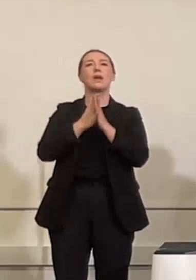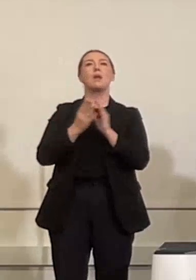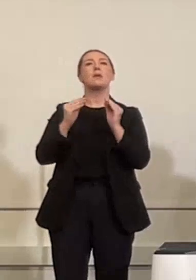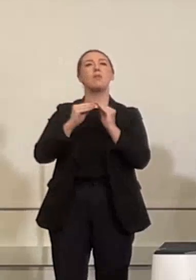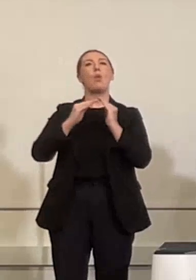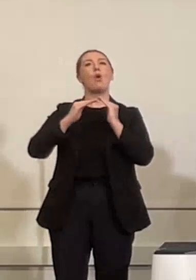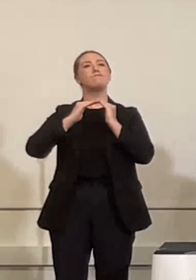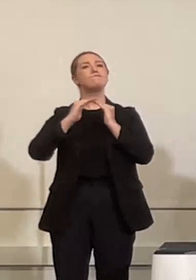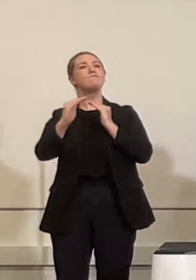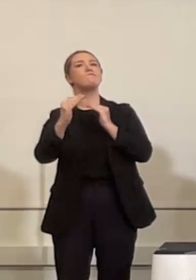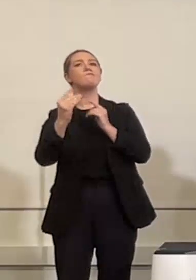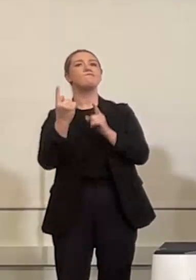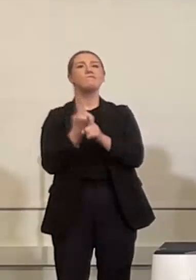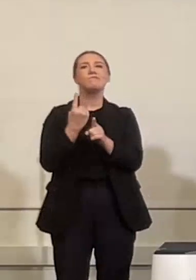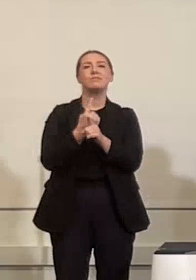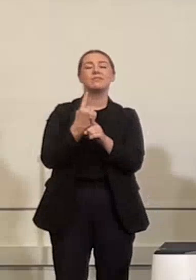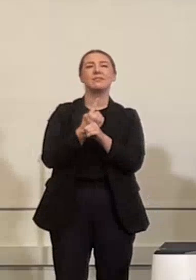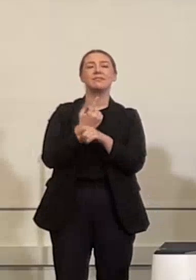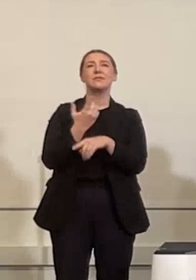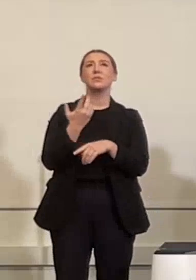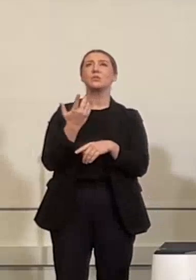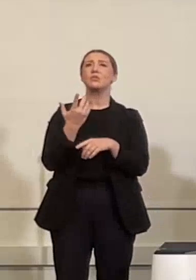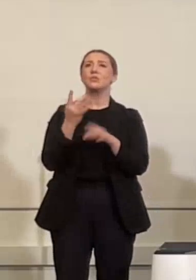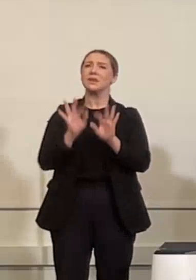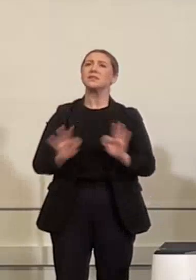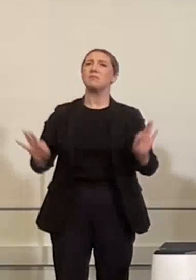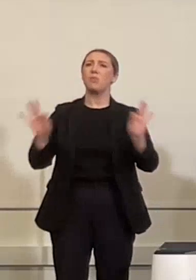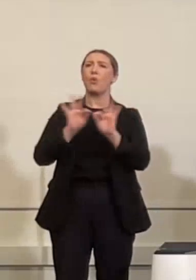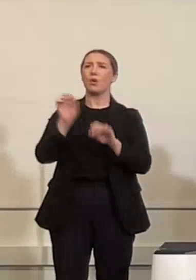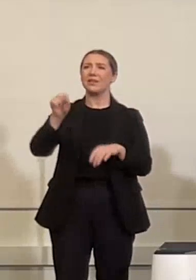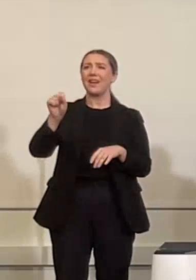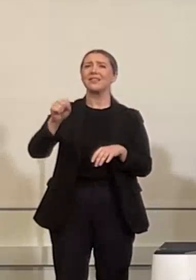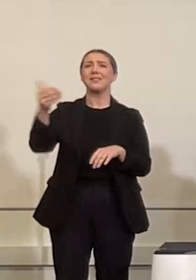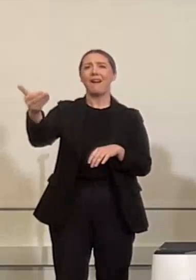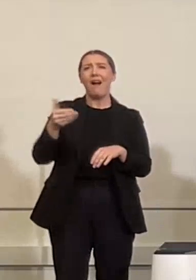So I it's important to hire people with disabilities because